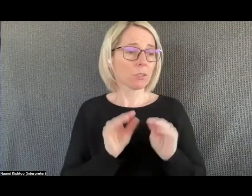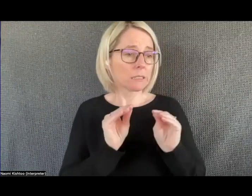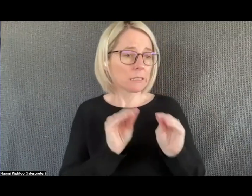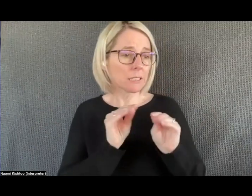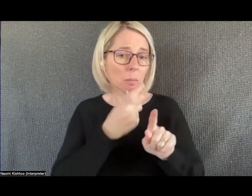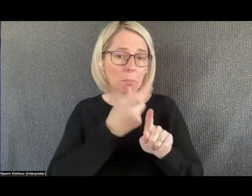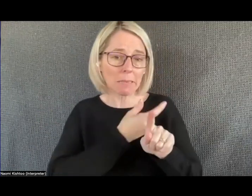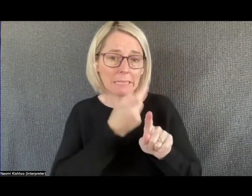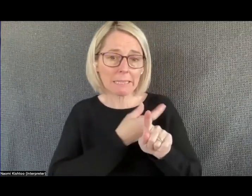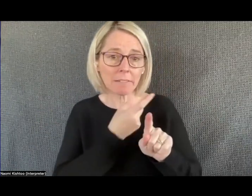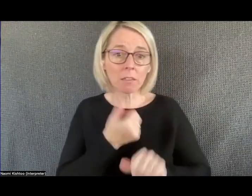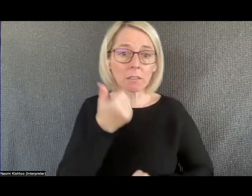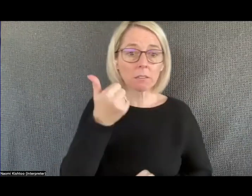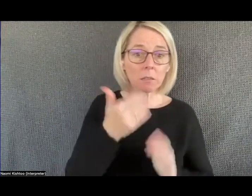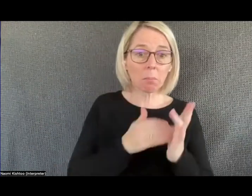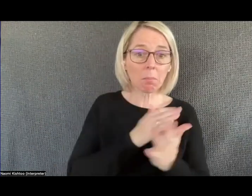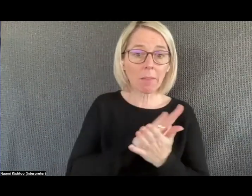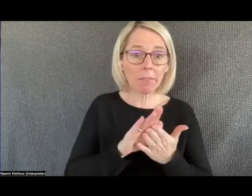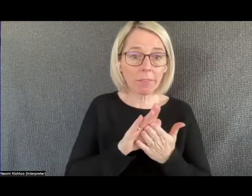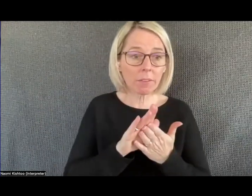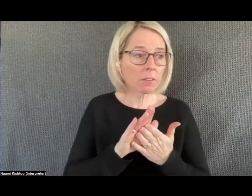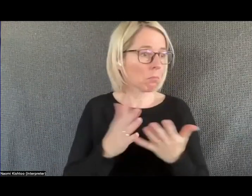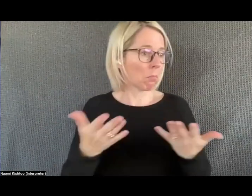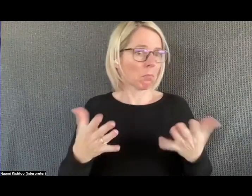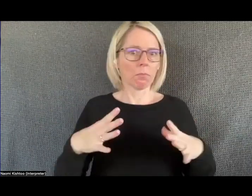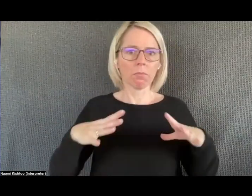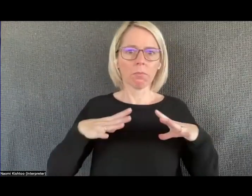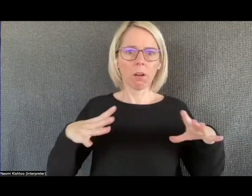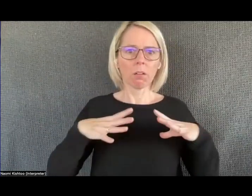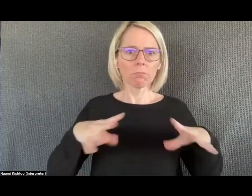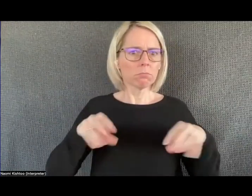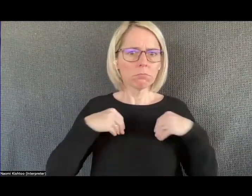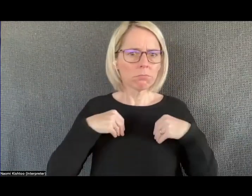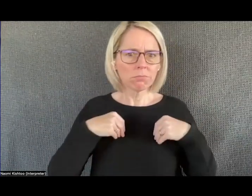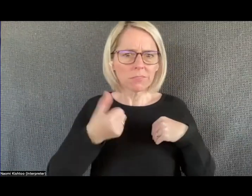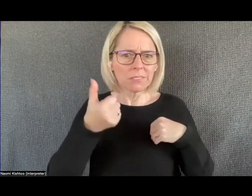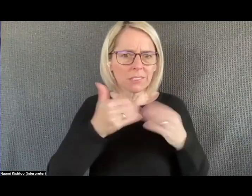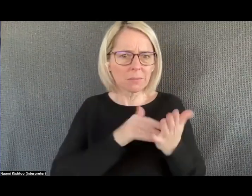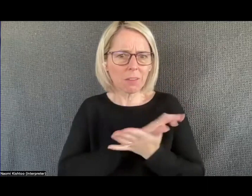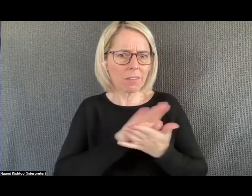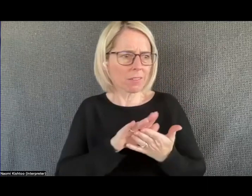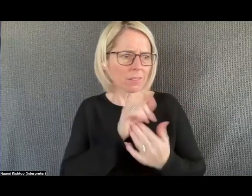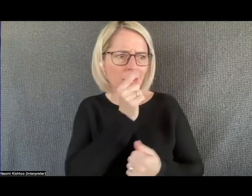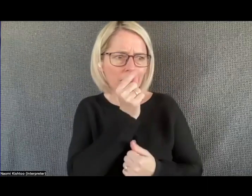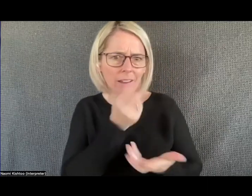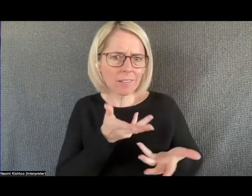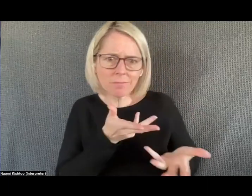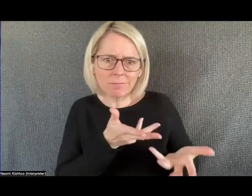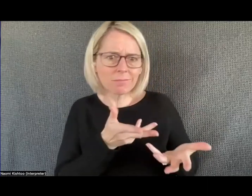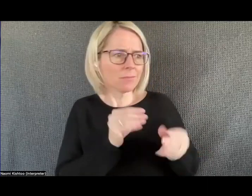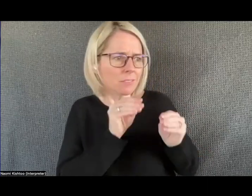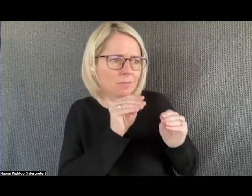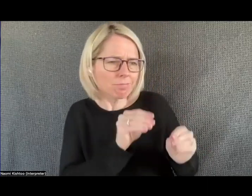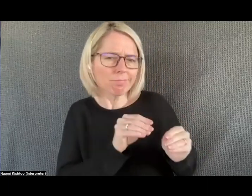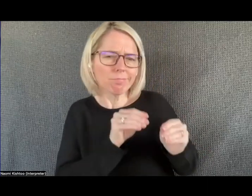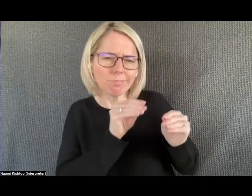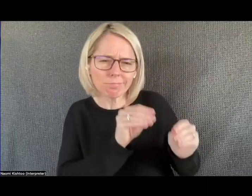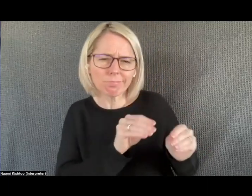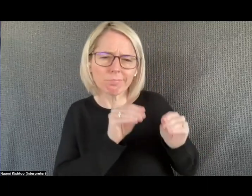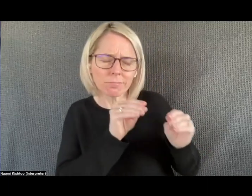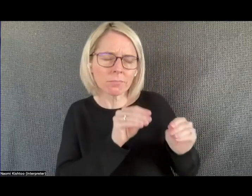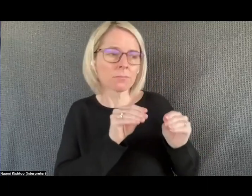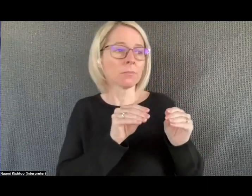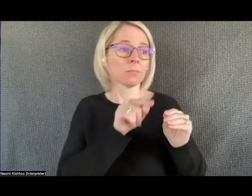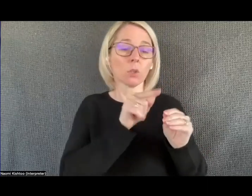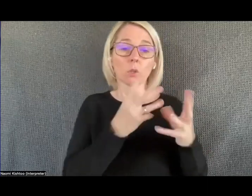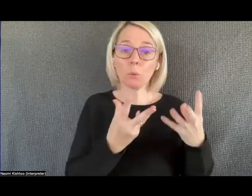it takes six months to learn a peeling action, and the fact that you are together and engaged and